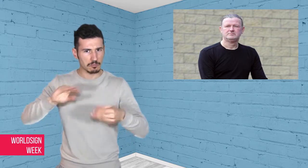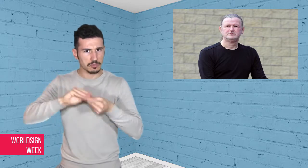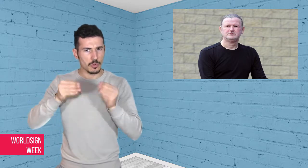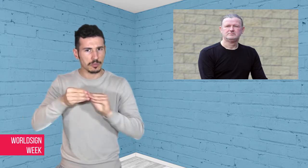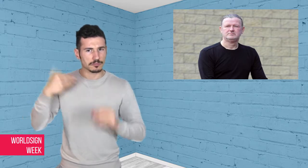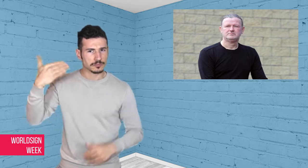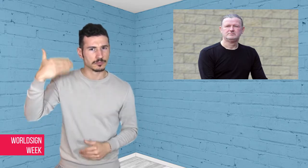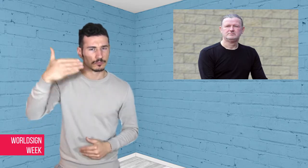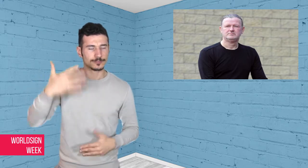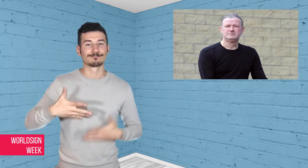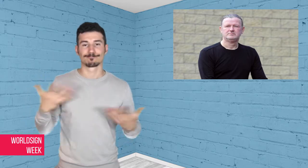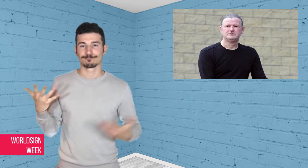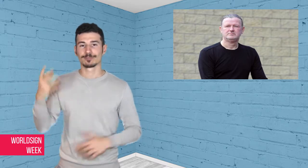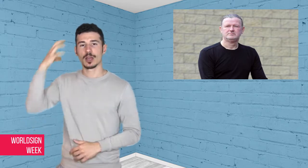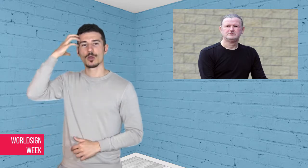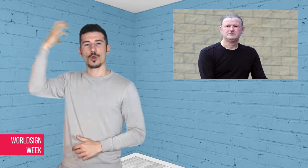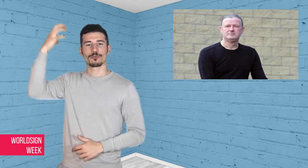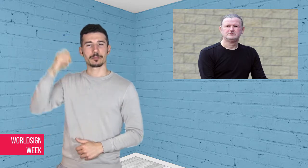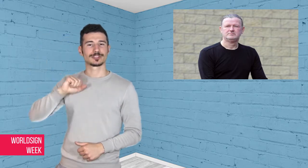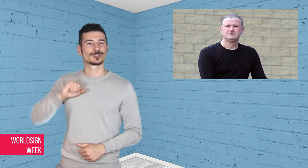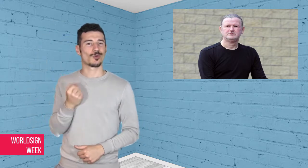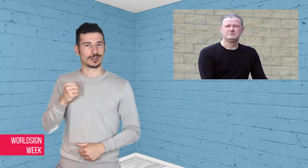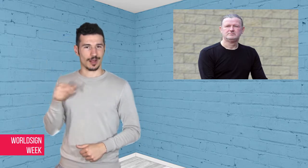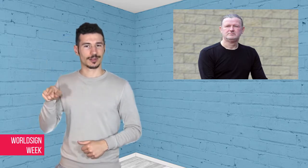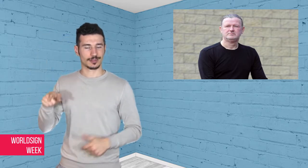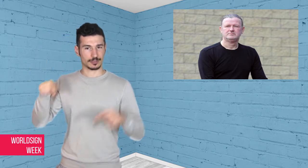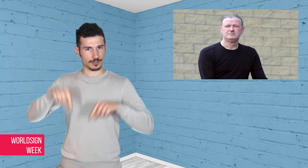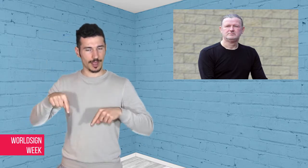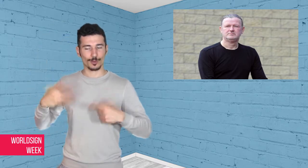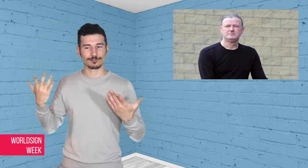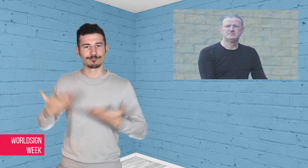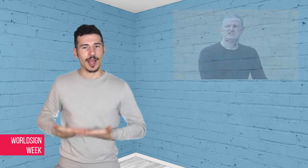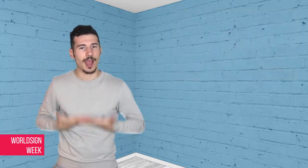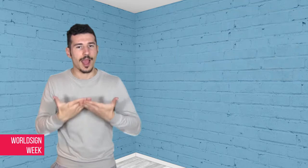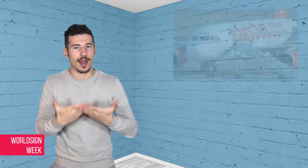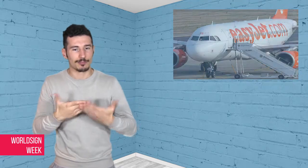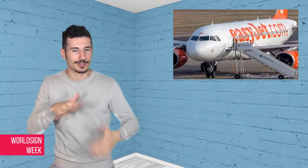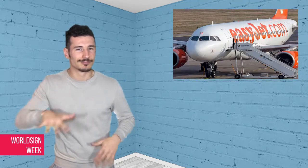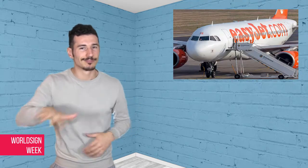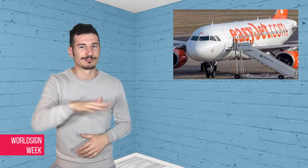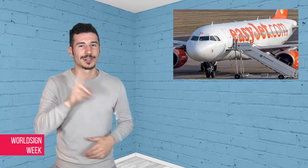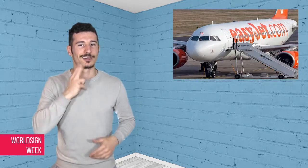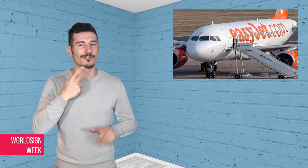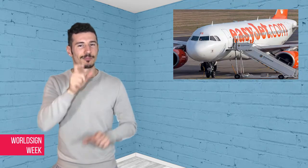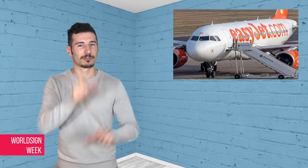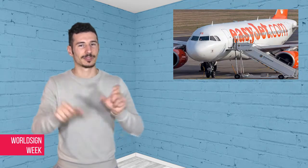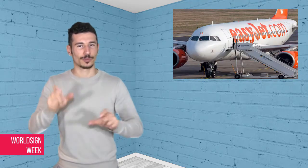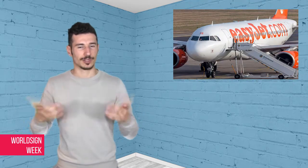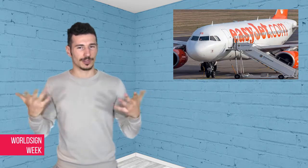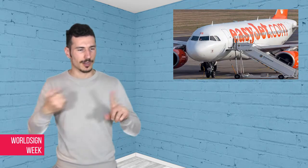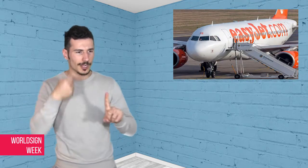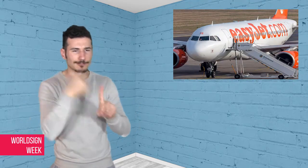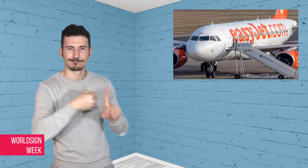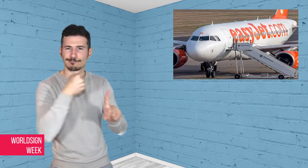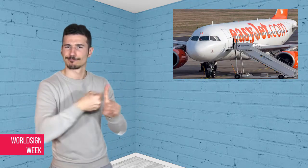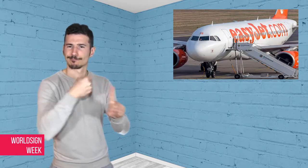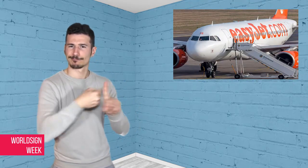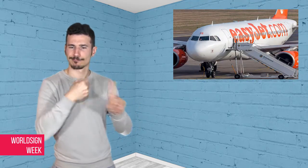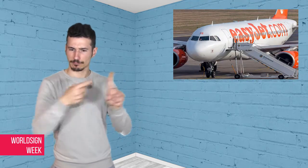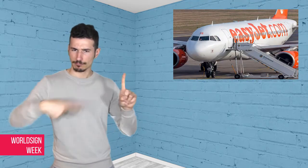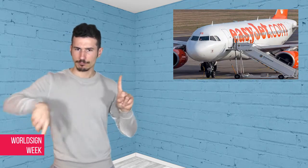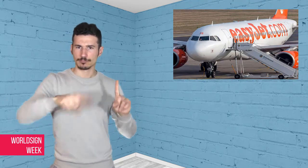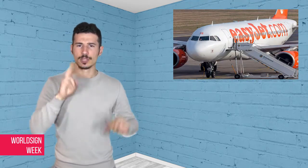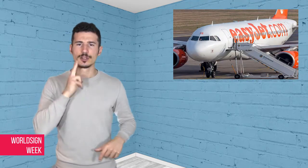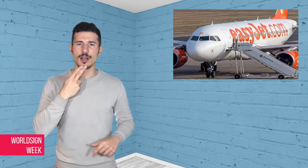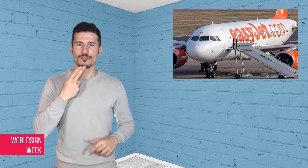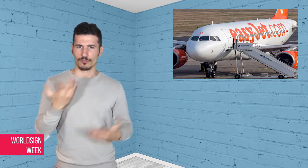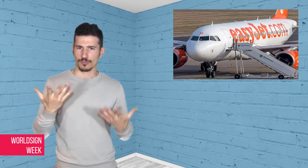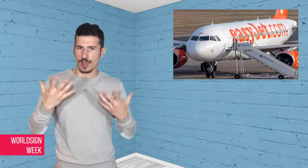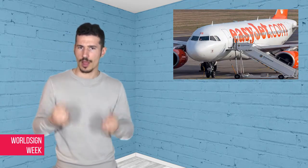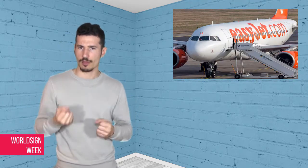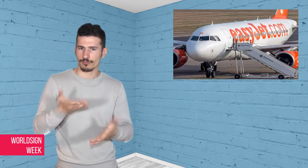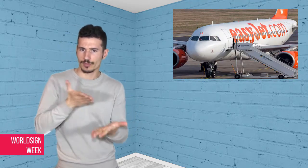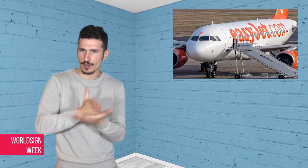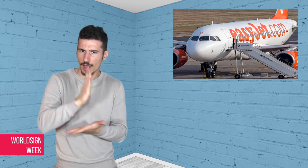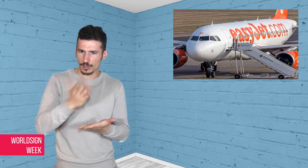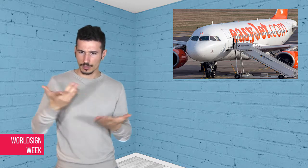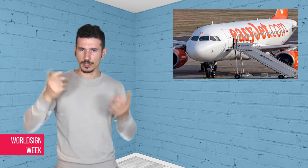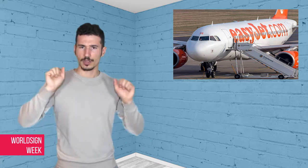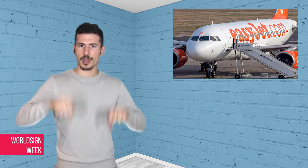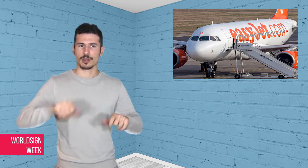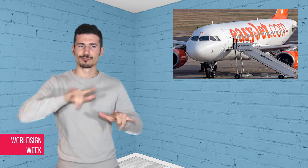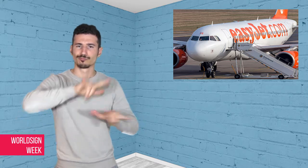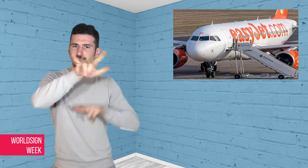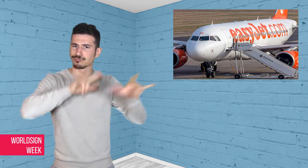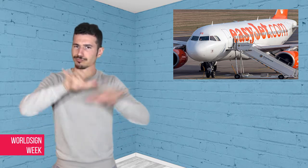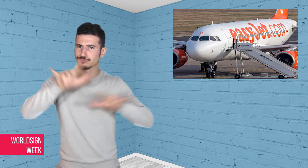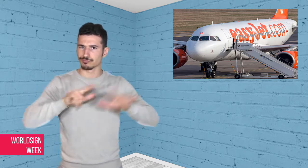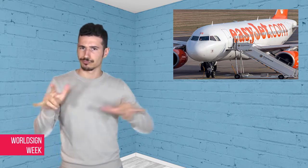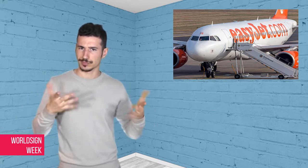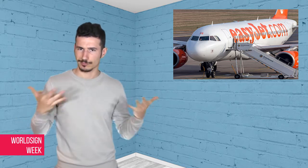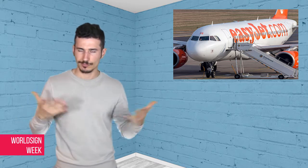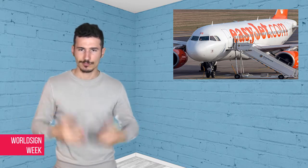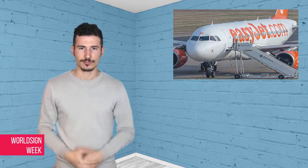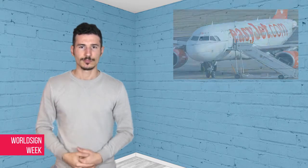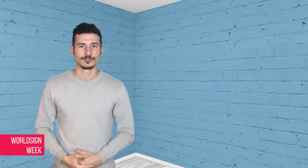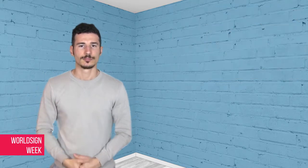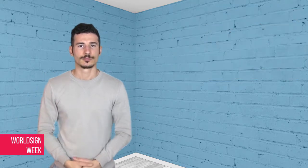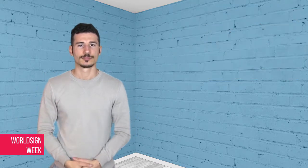for rights of Deaf people to be able to fly.